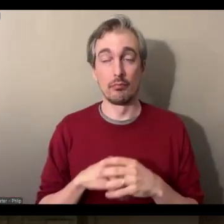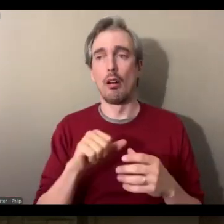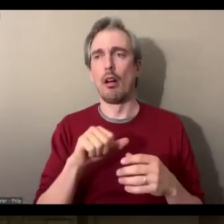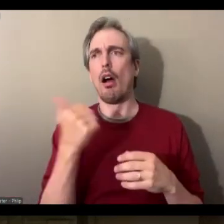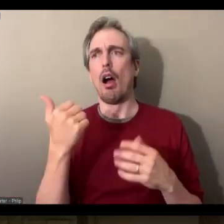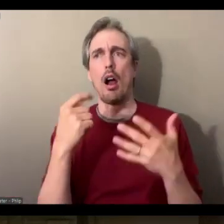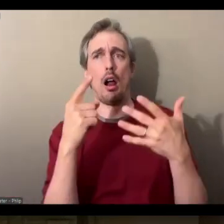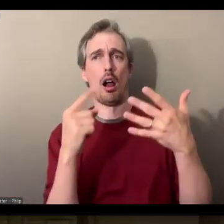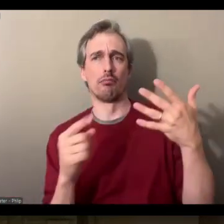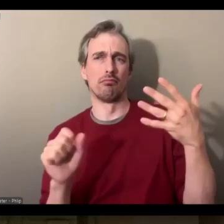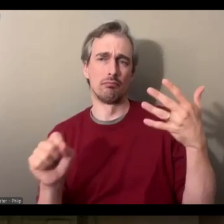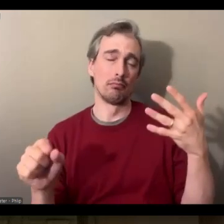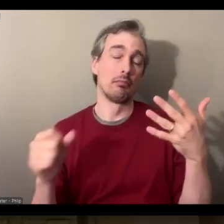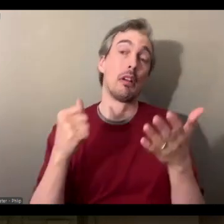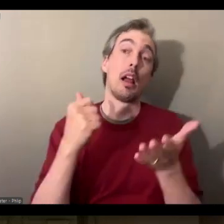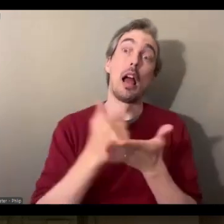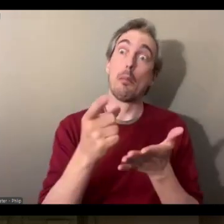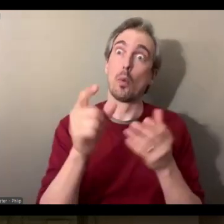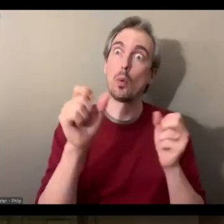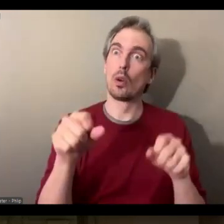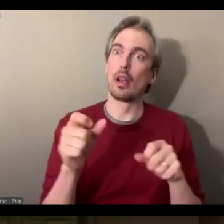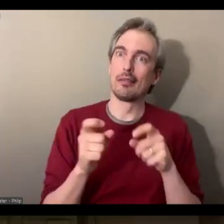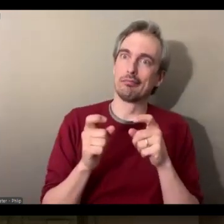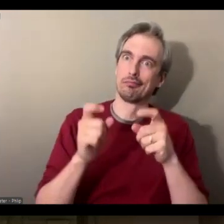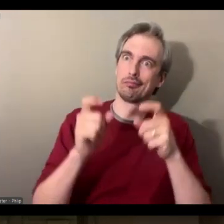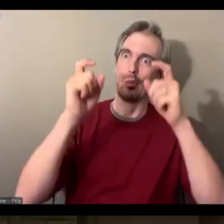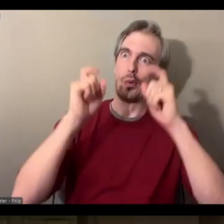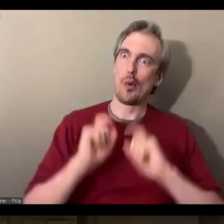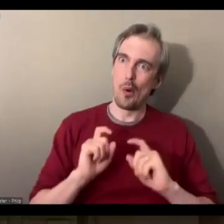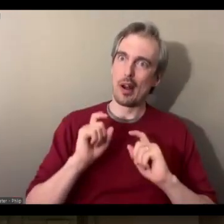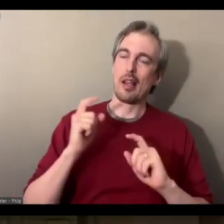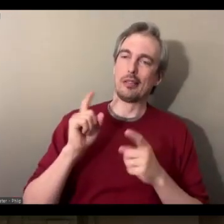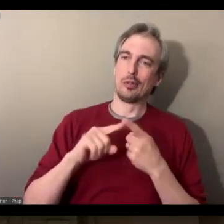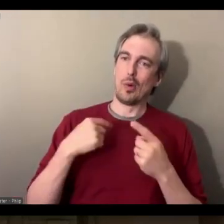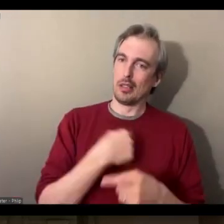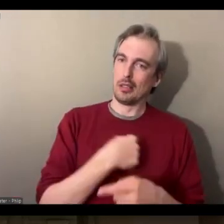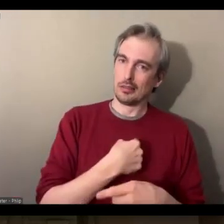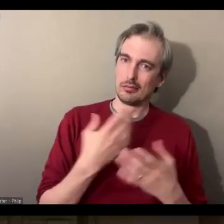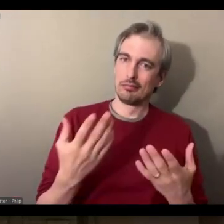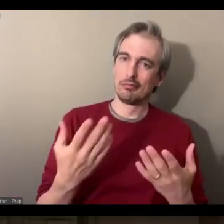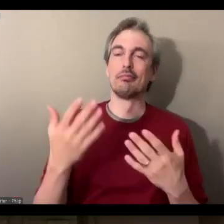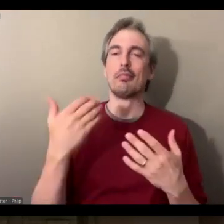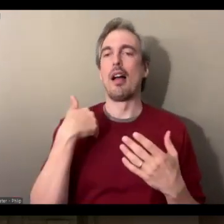the other amazing things, such as our history, our donors, other types of events we host. But